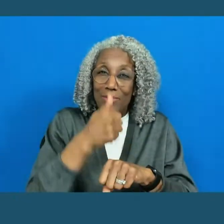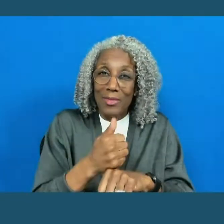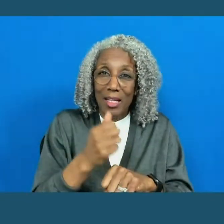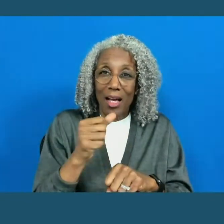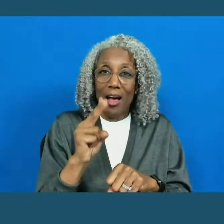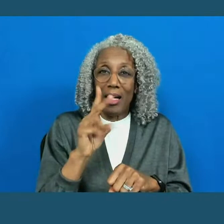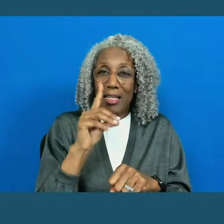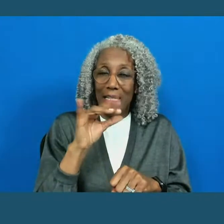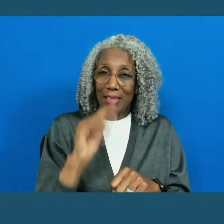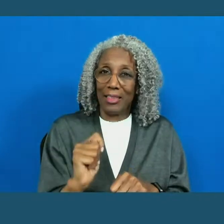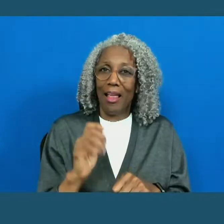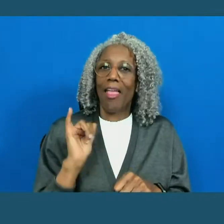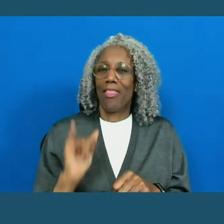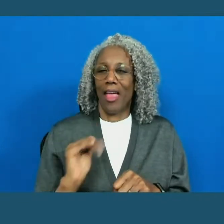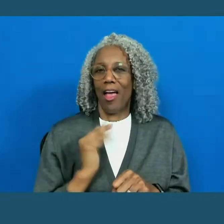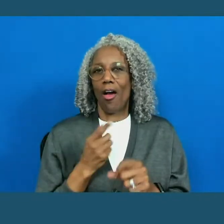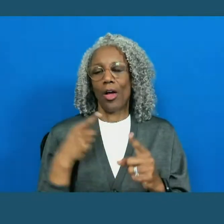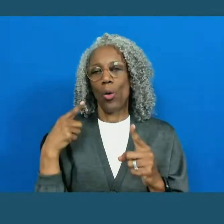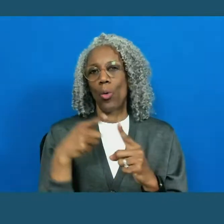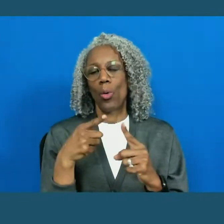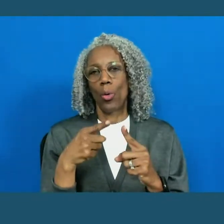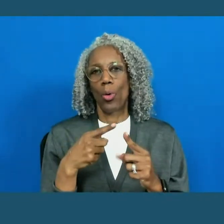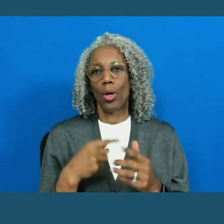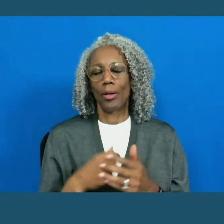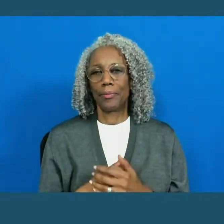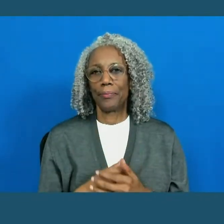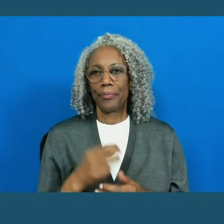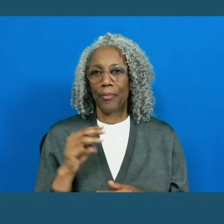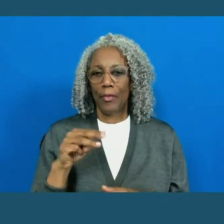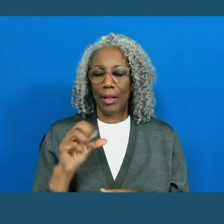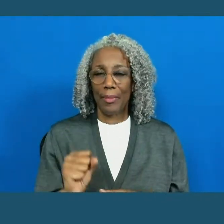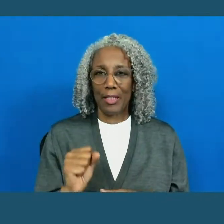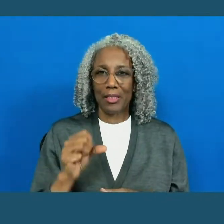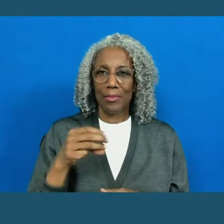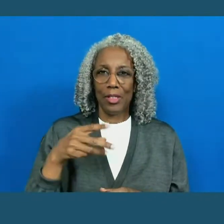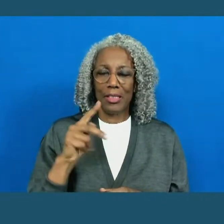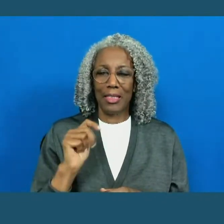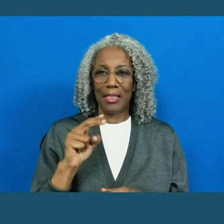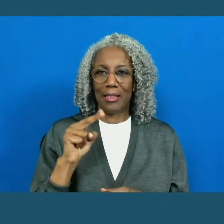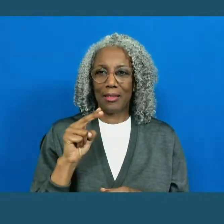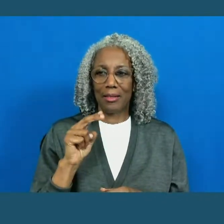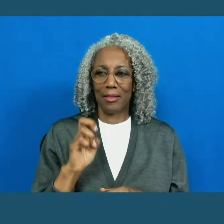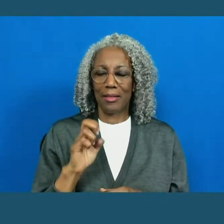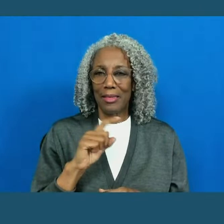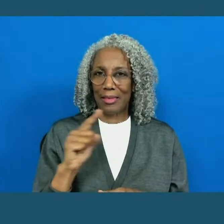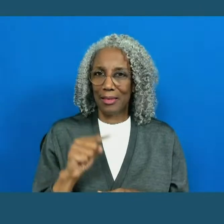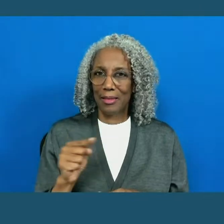implement the audit was to get